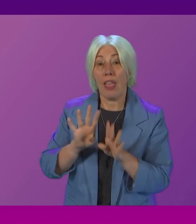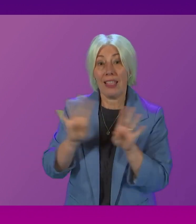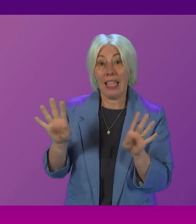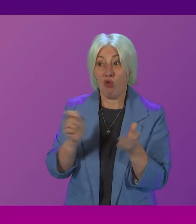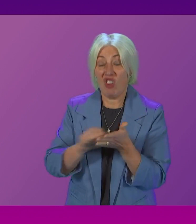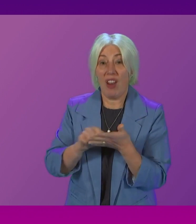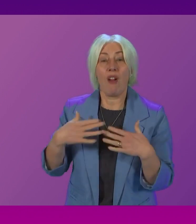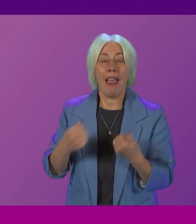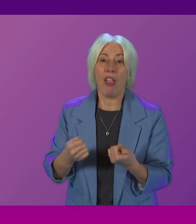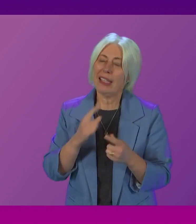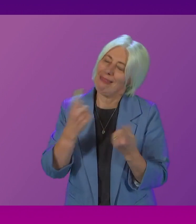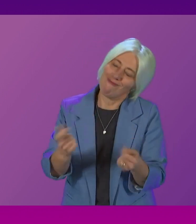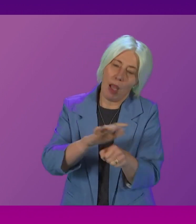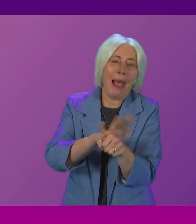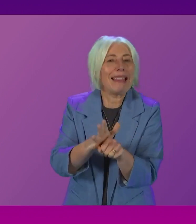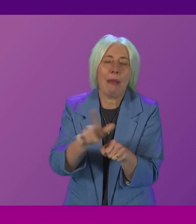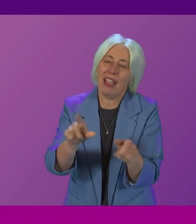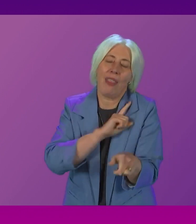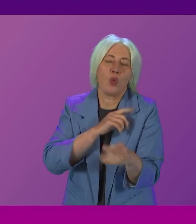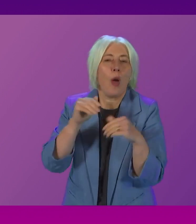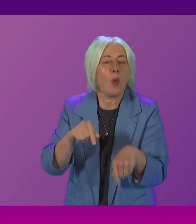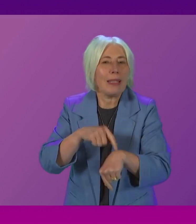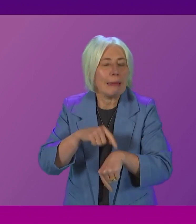the pandemic for the waiting times. Contrary to the cabinet secretary’s